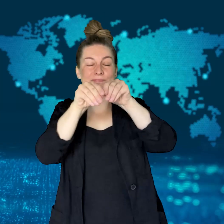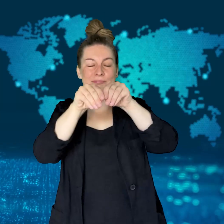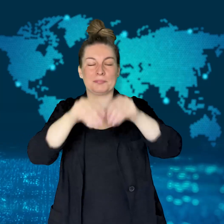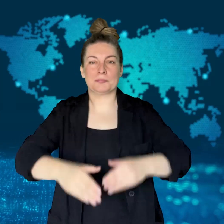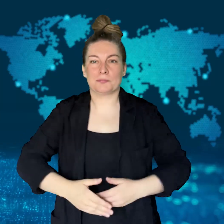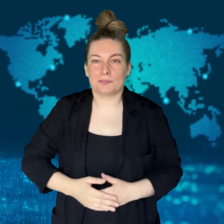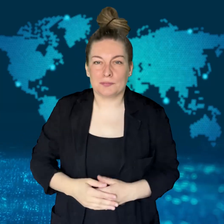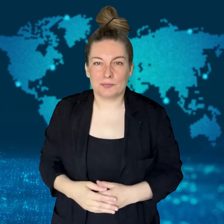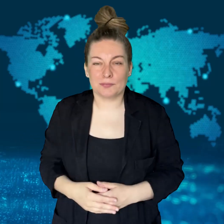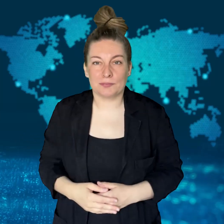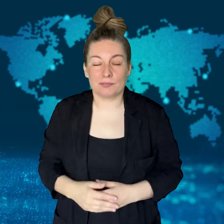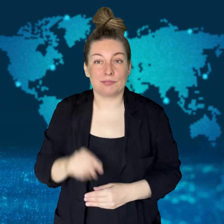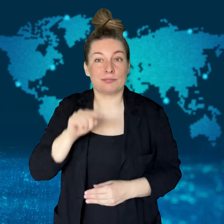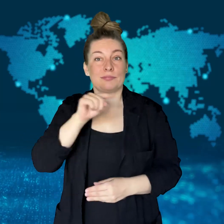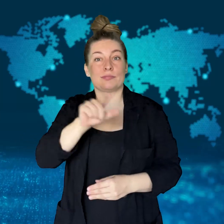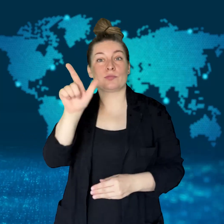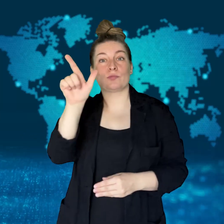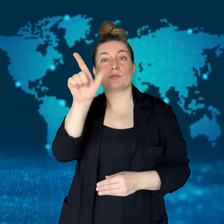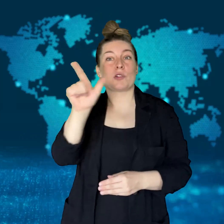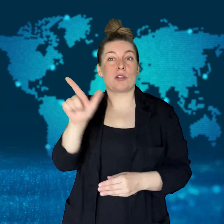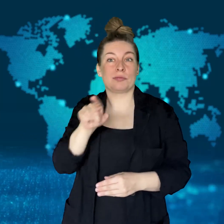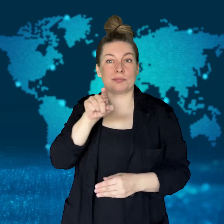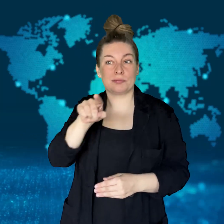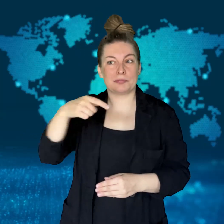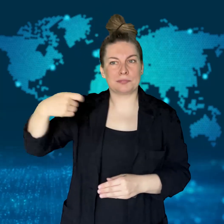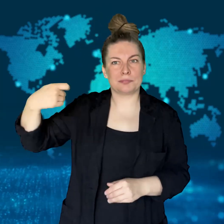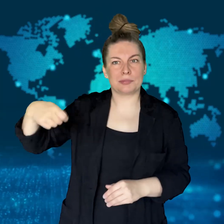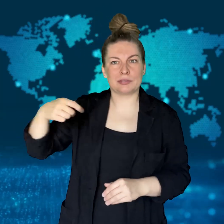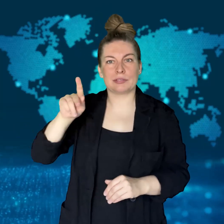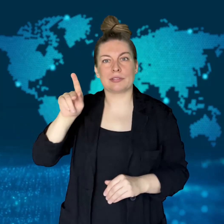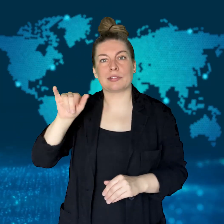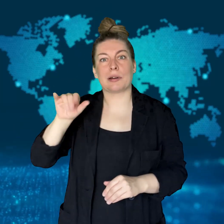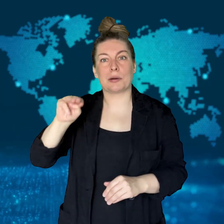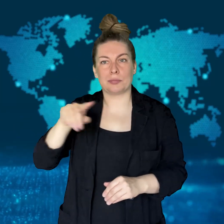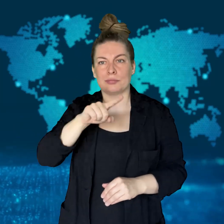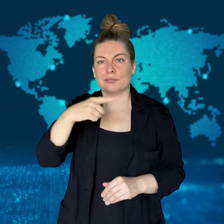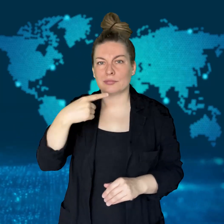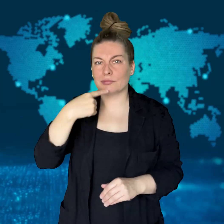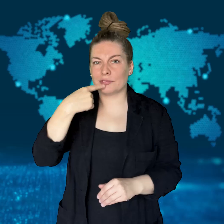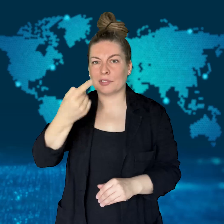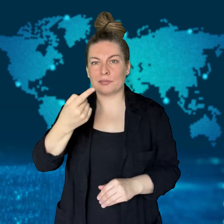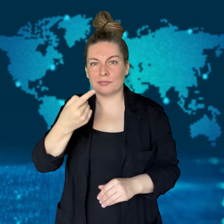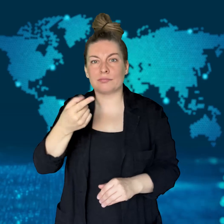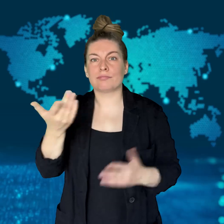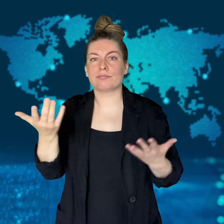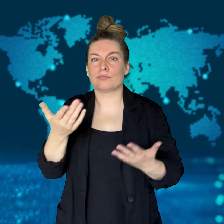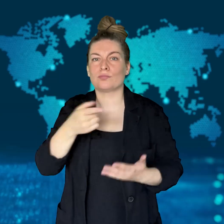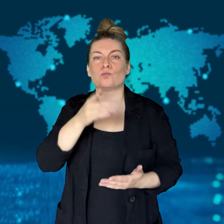The balloons do not carry dangerous materials like chemical,